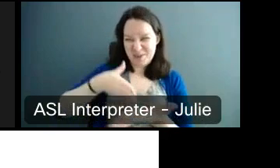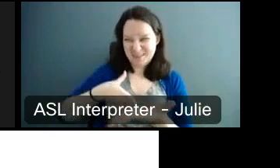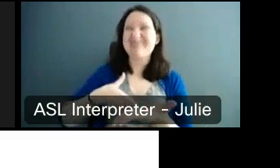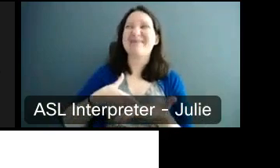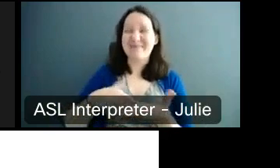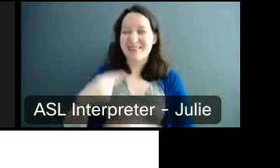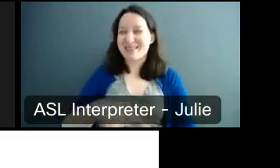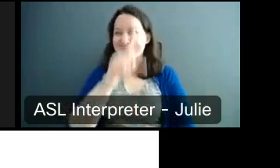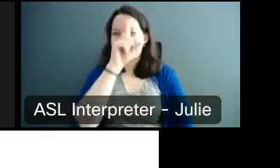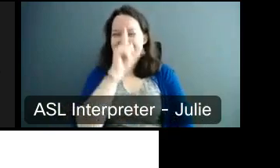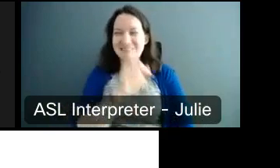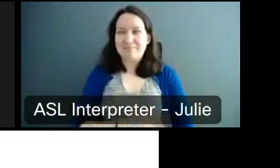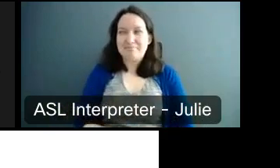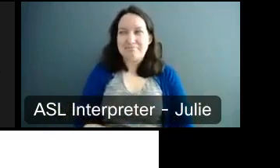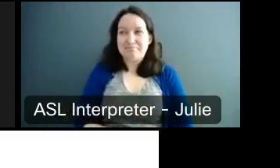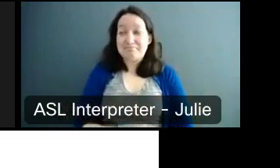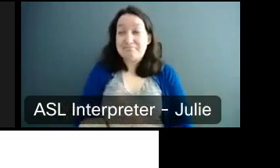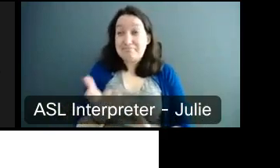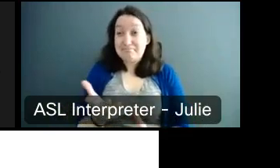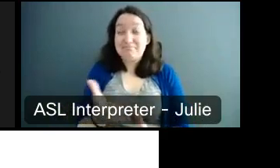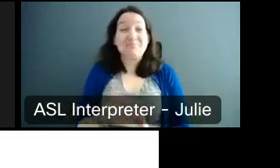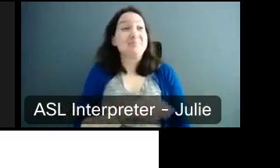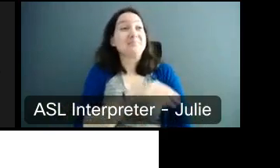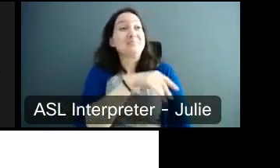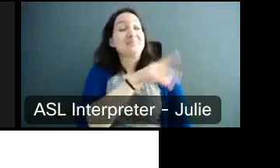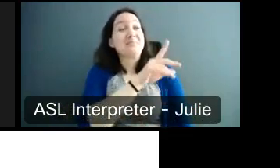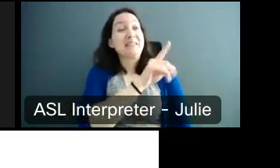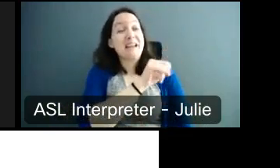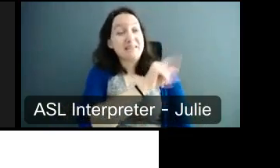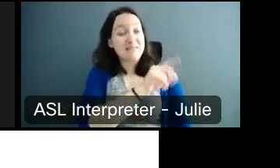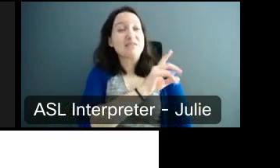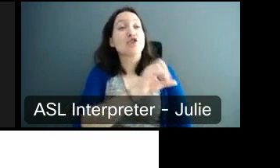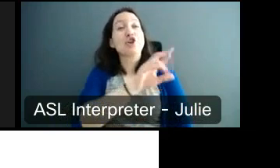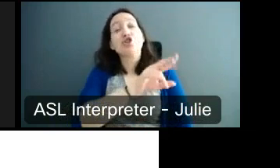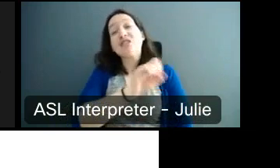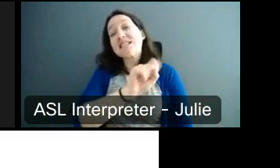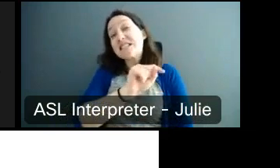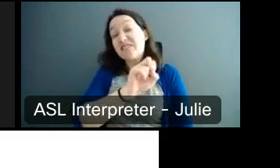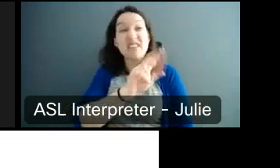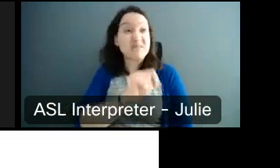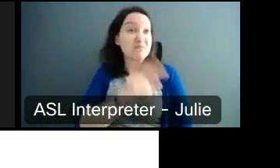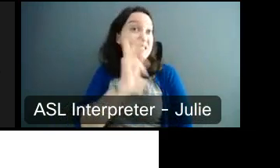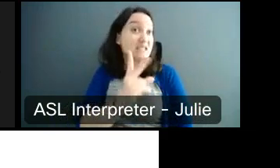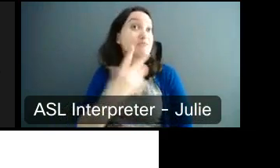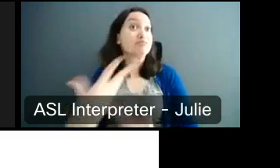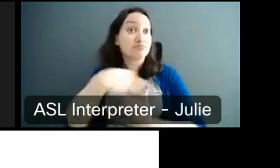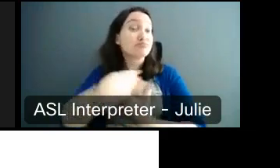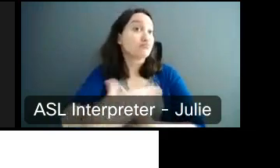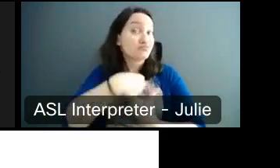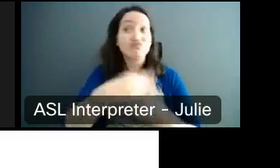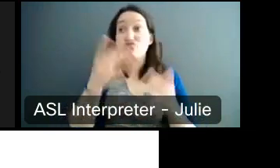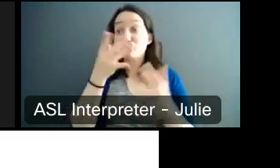Uh, Matt and Dr Stevens, you know, I think you, you saw the level of engagement and interest in the hospital on the work you're doing.